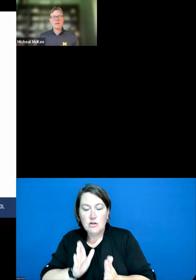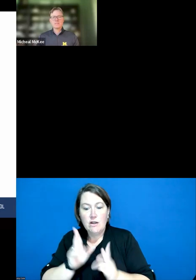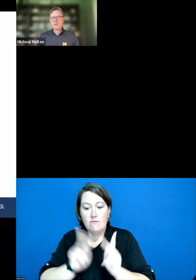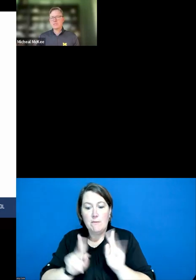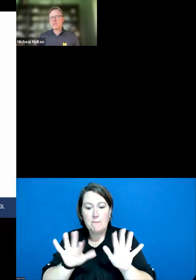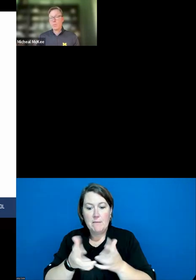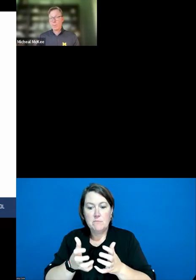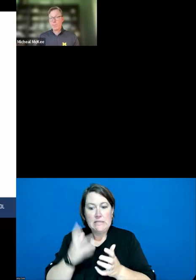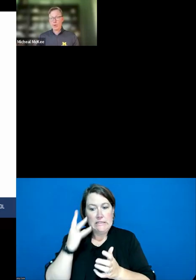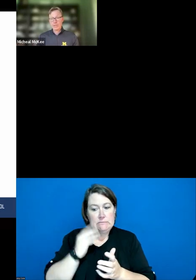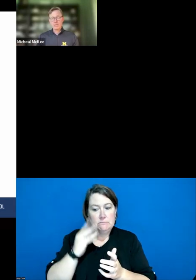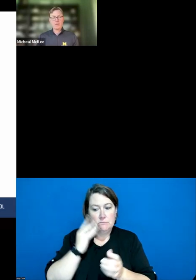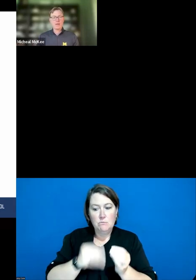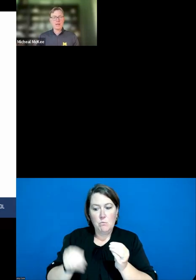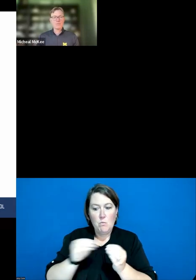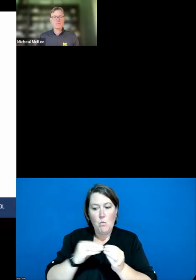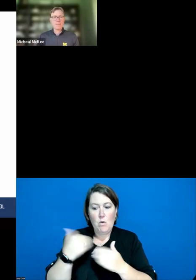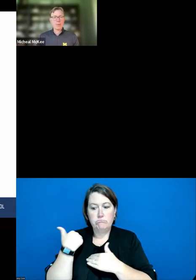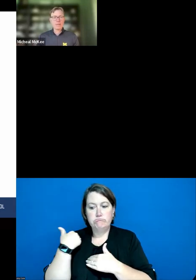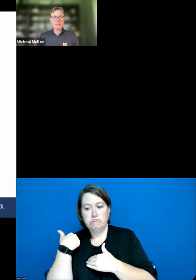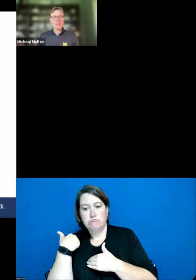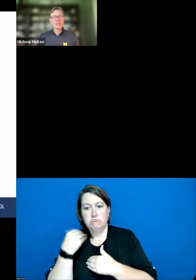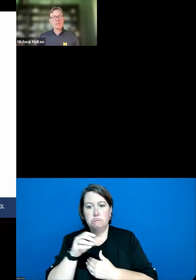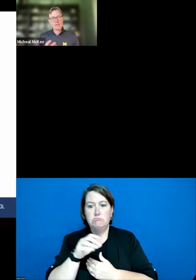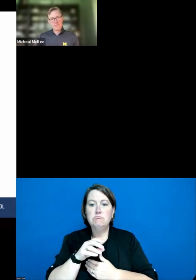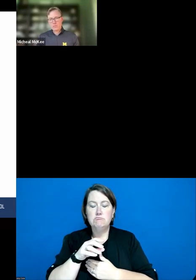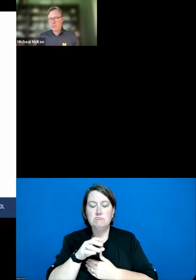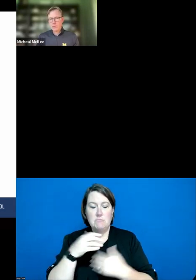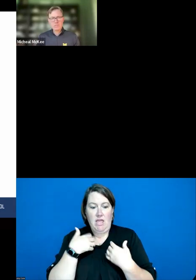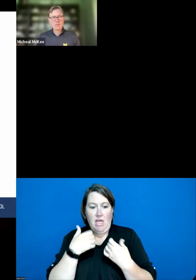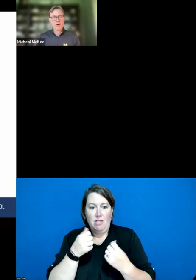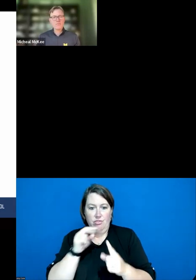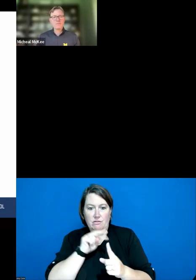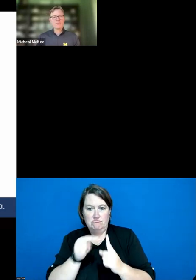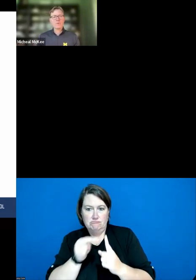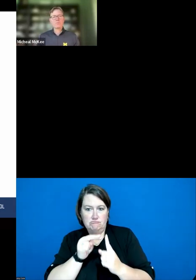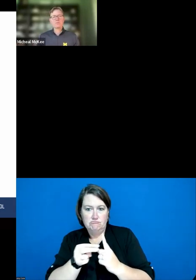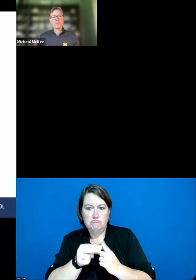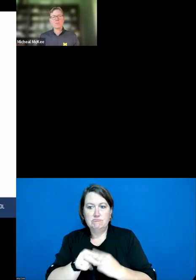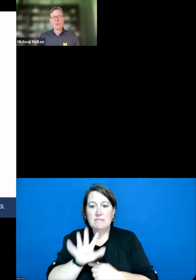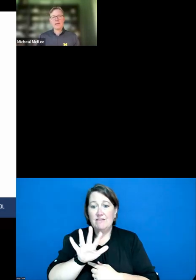experiencing more burden on a health standpoint. And unfortunately, what we saw 54% were more